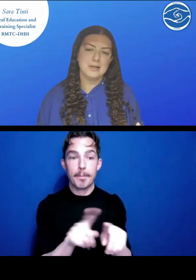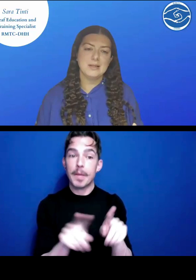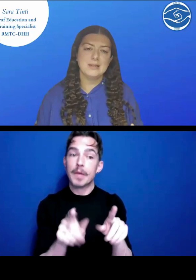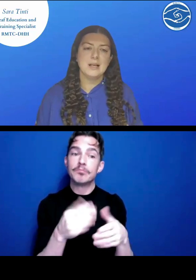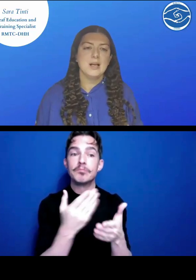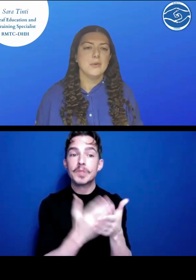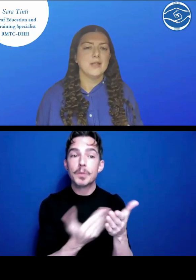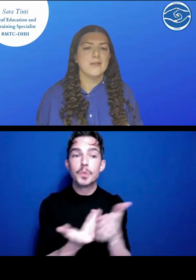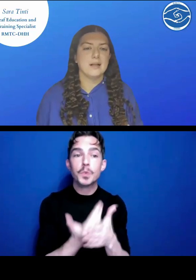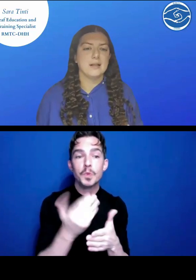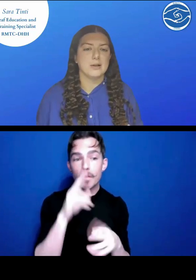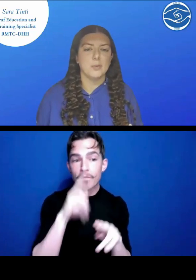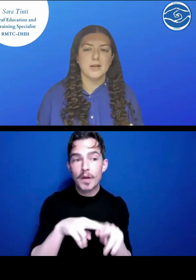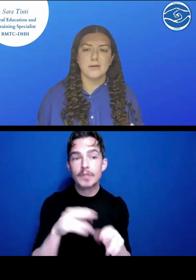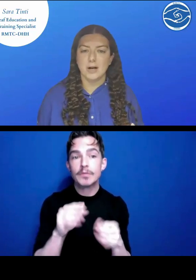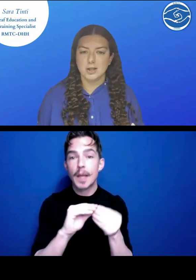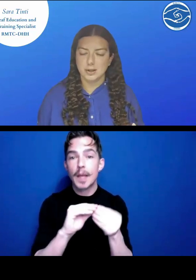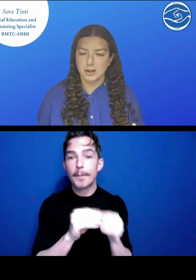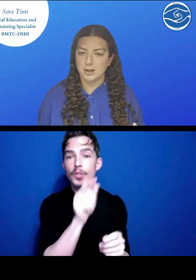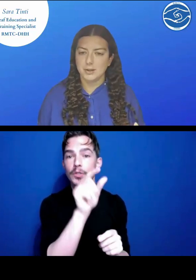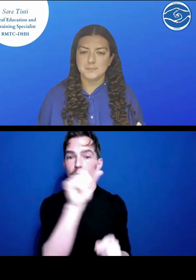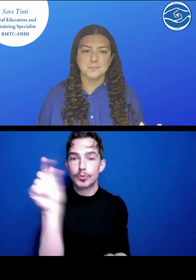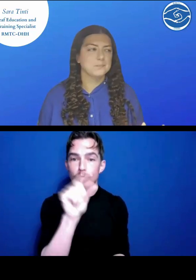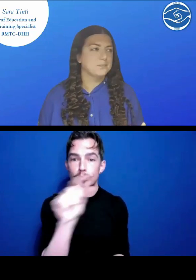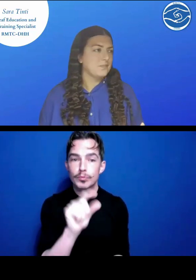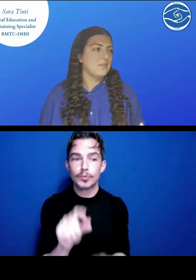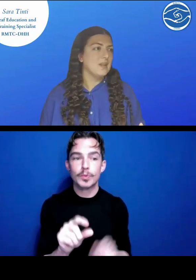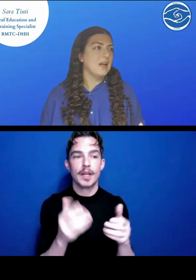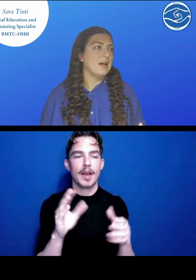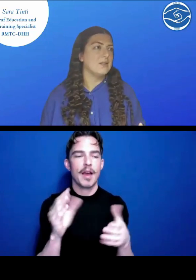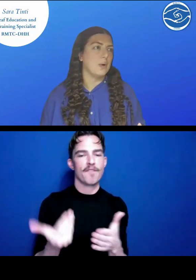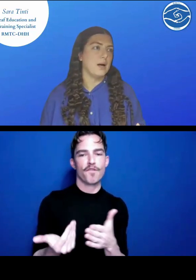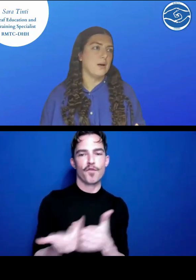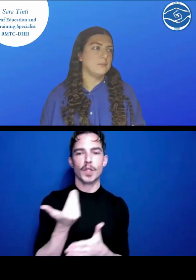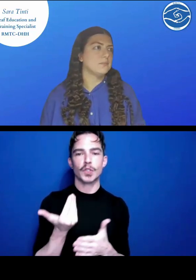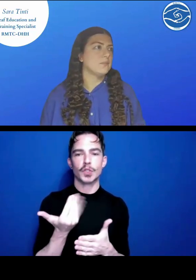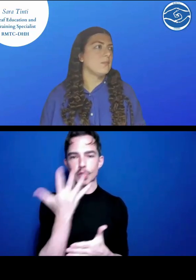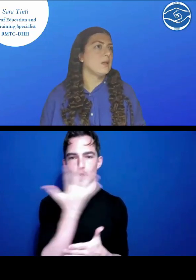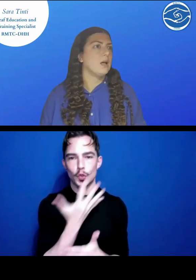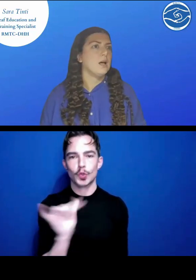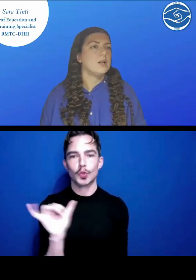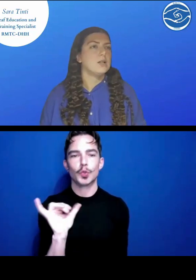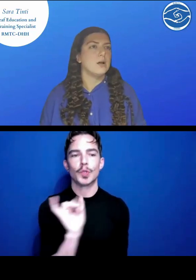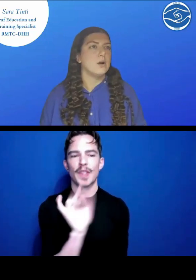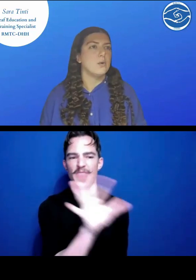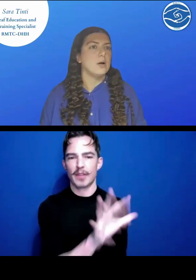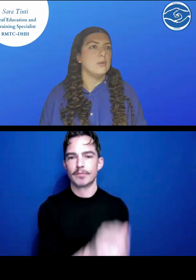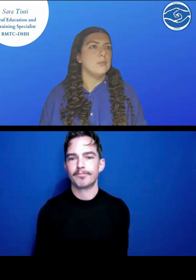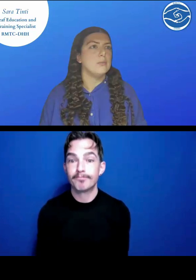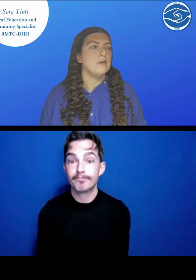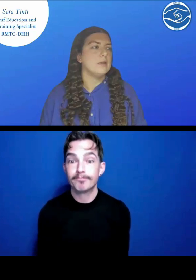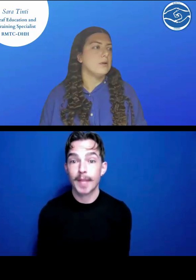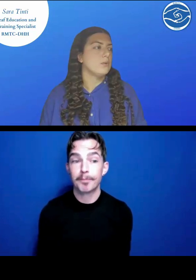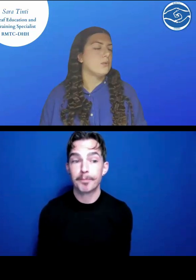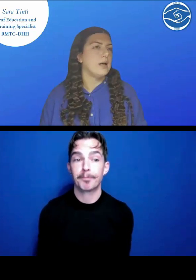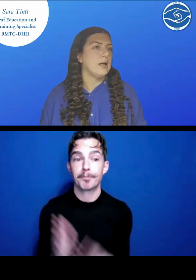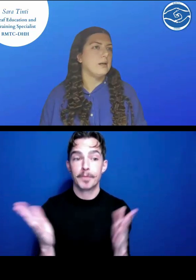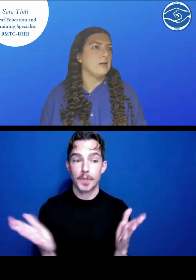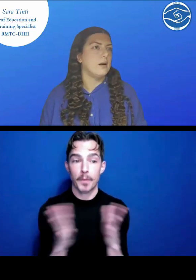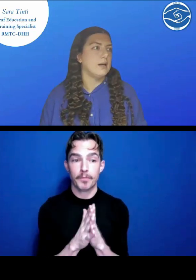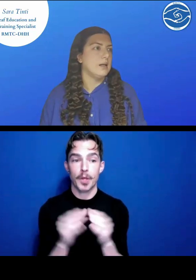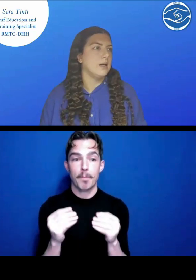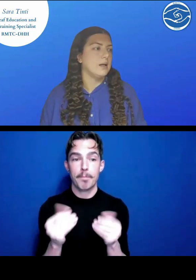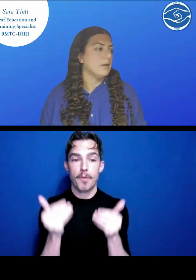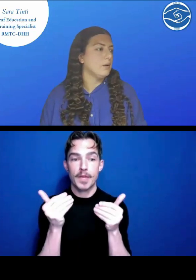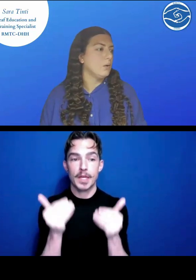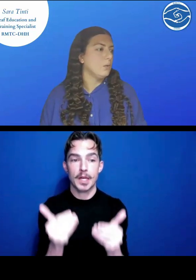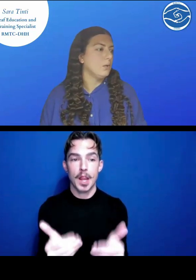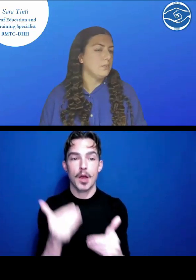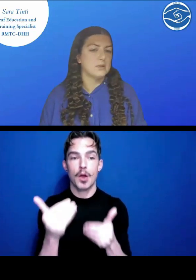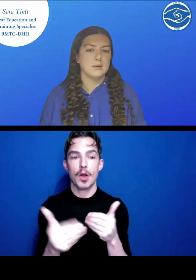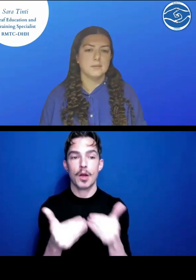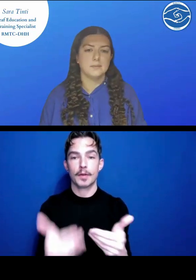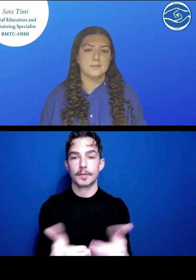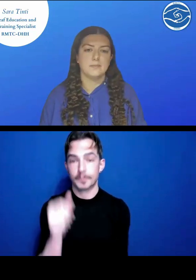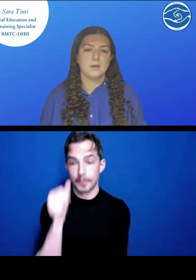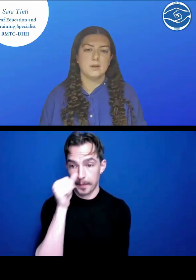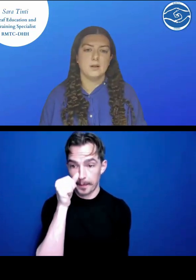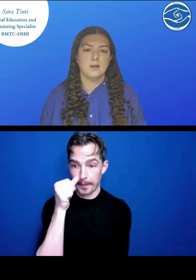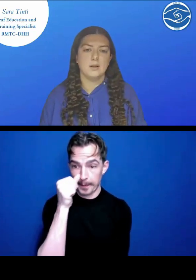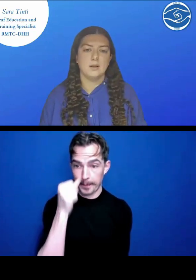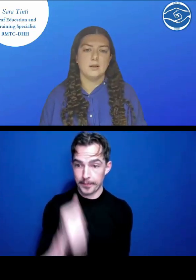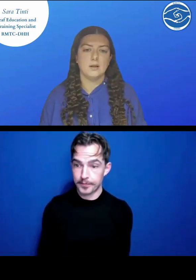numbers. We've given it a little bit of a fresh look as well. So, moving right along here. Oops,